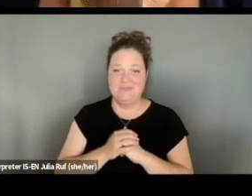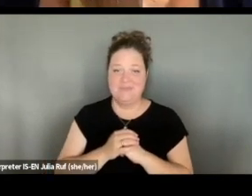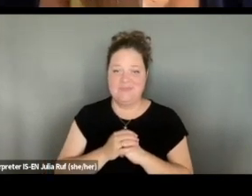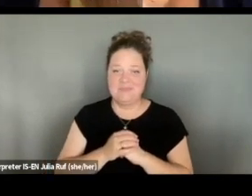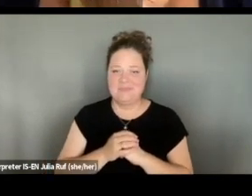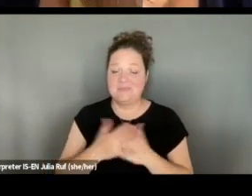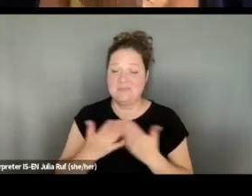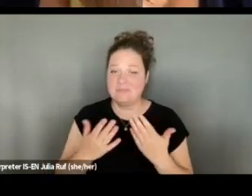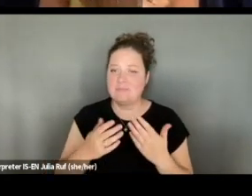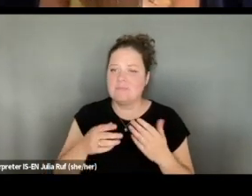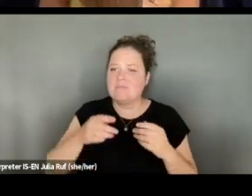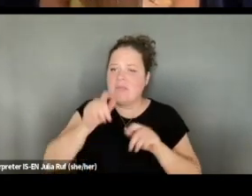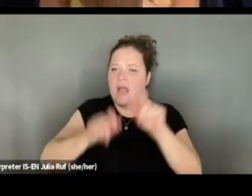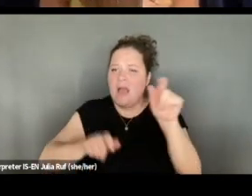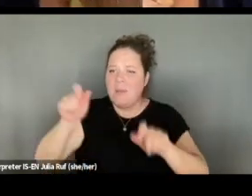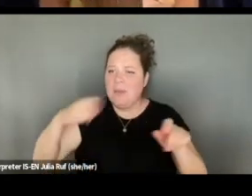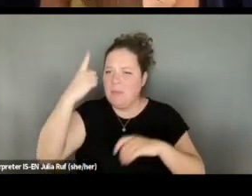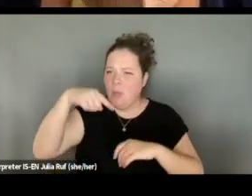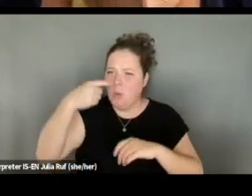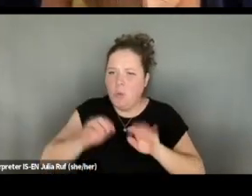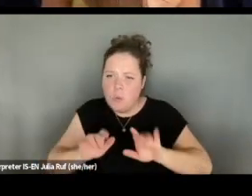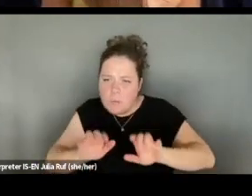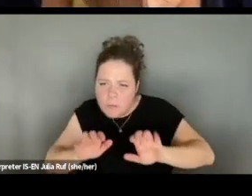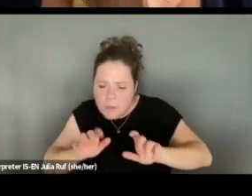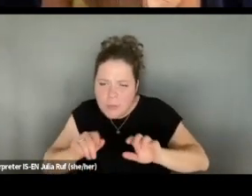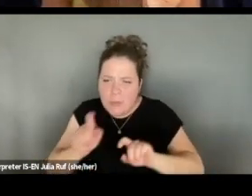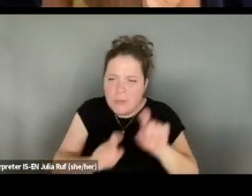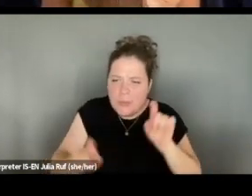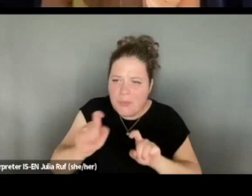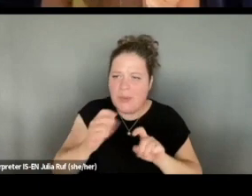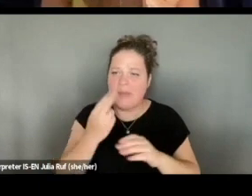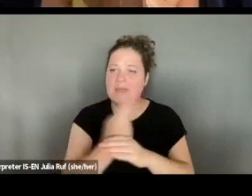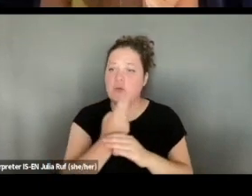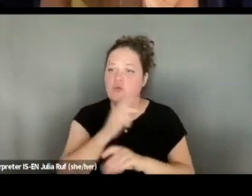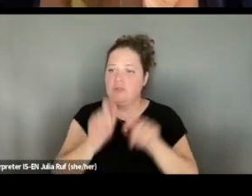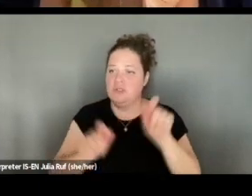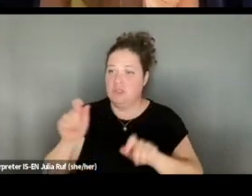users and disabled persons organizations, especially in the